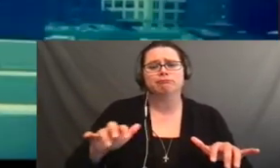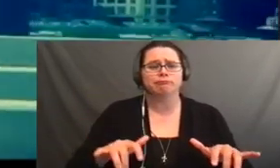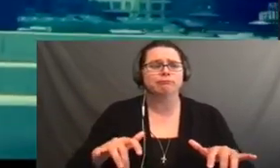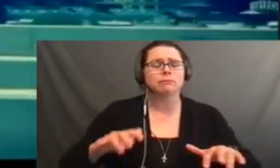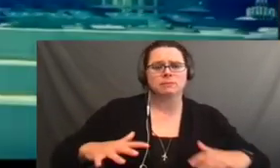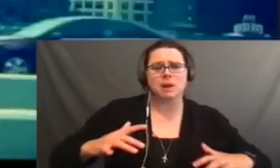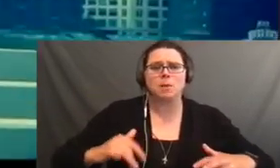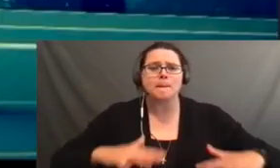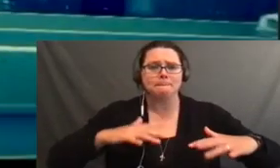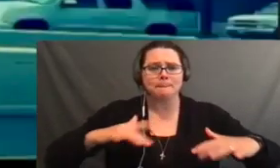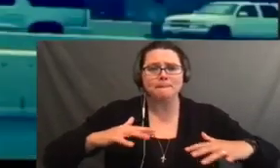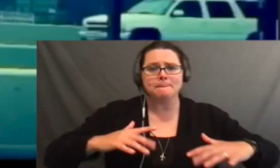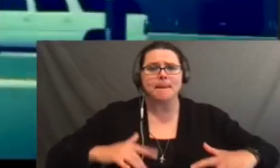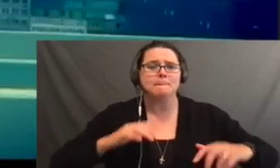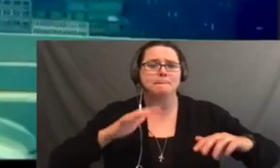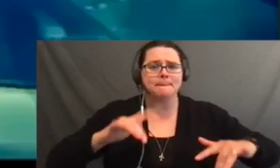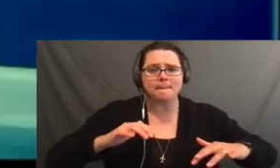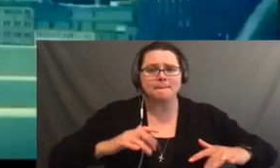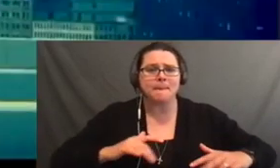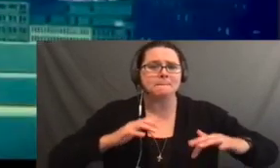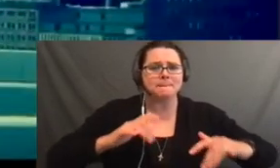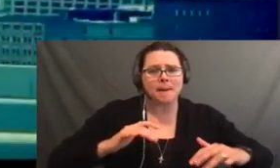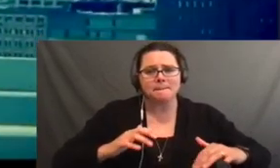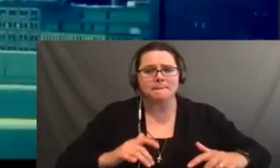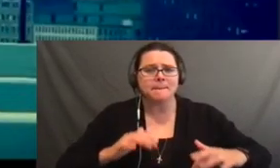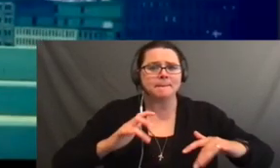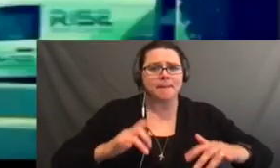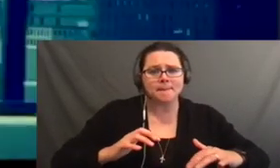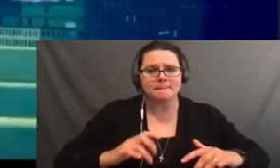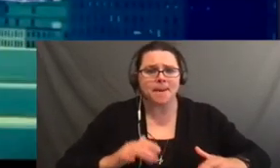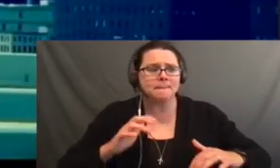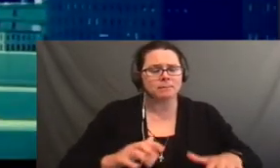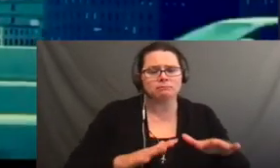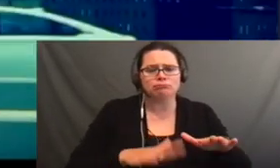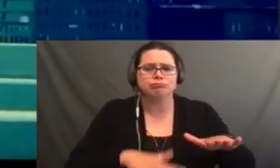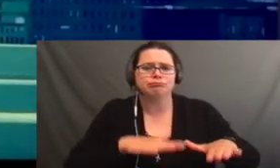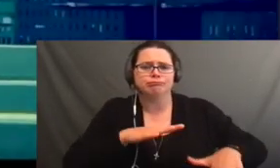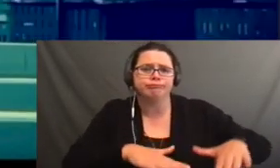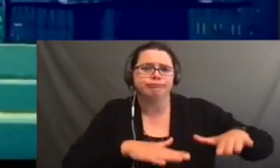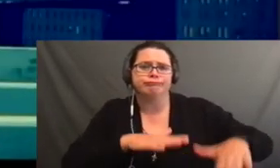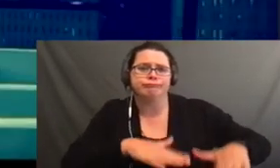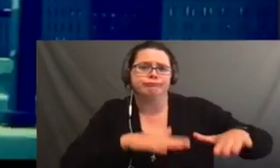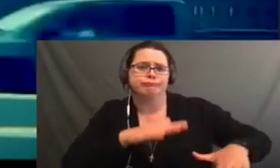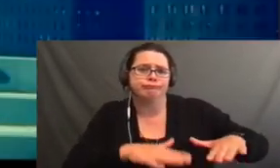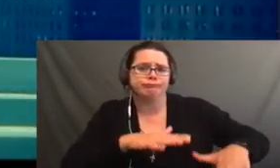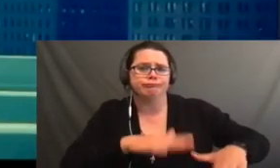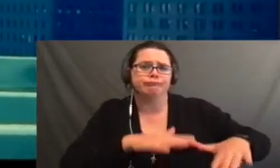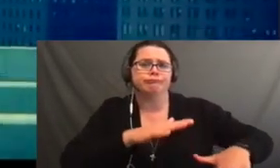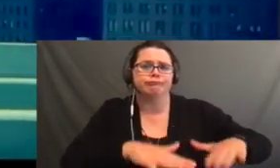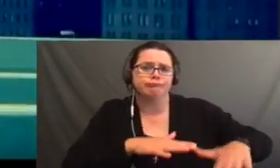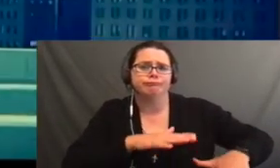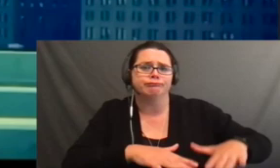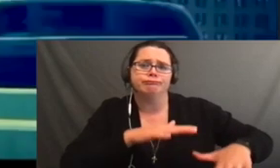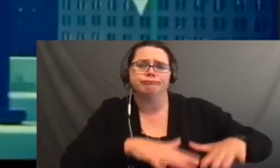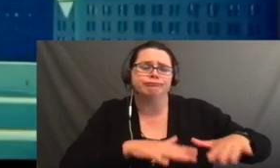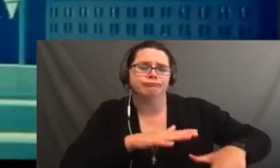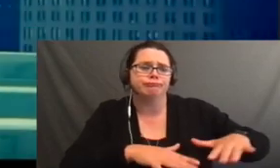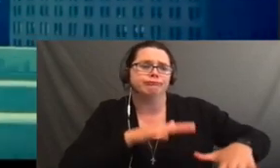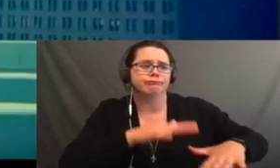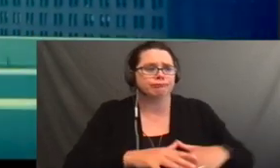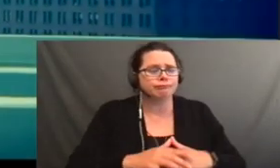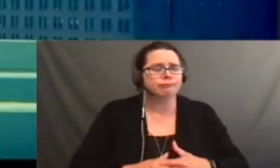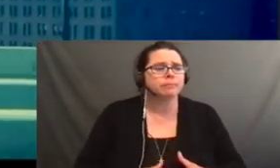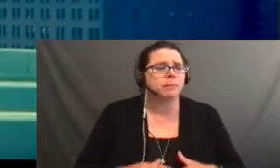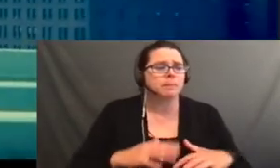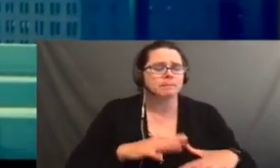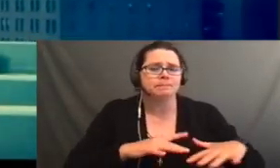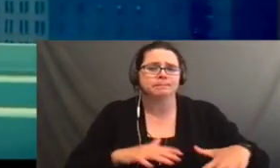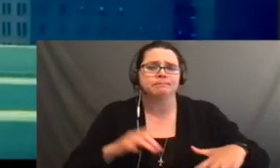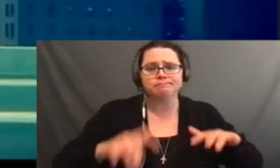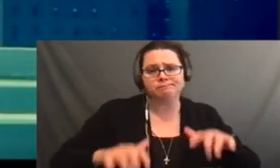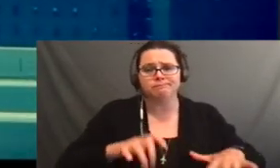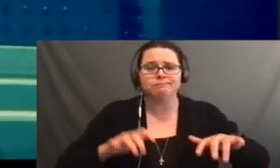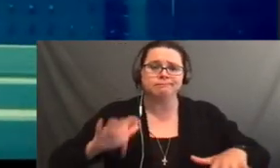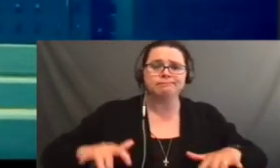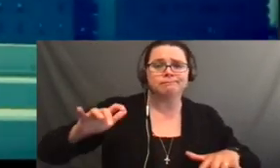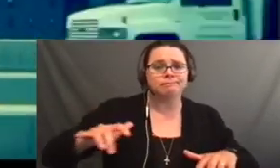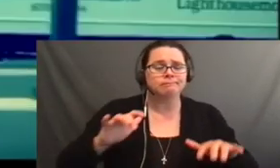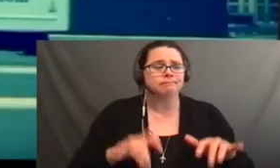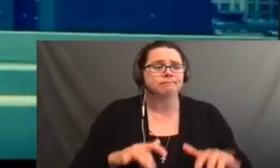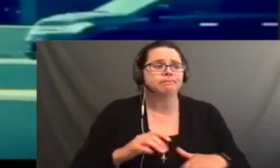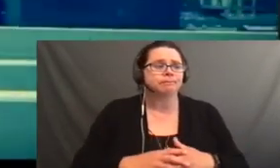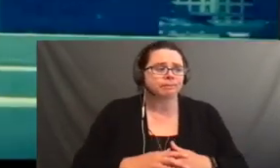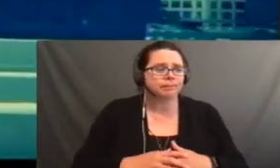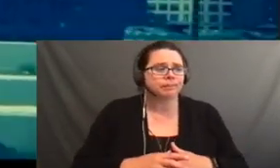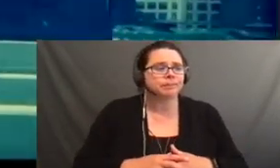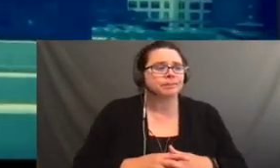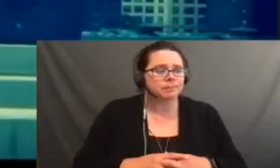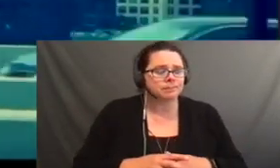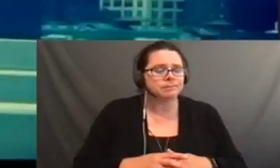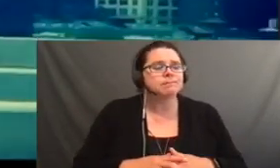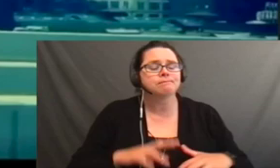Maybe any other interesting things that you'd like us to know about you.